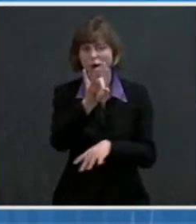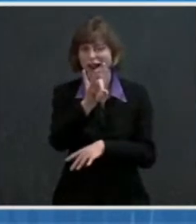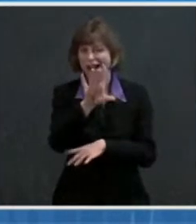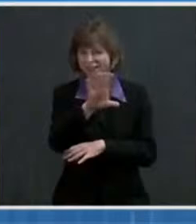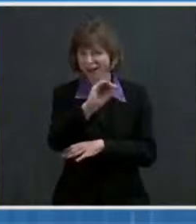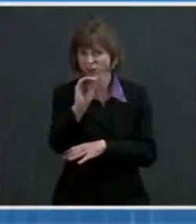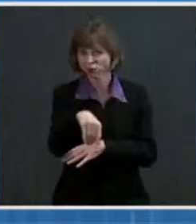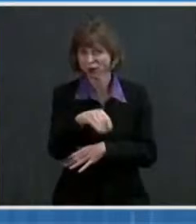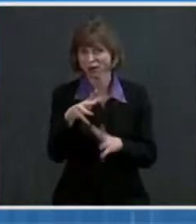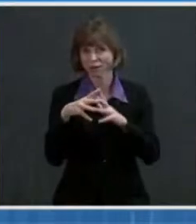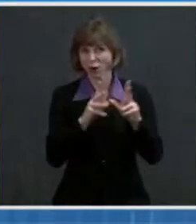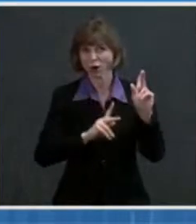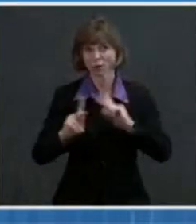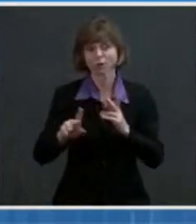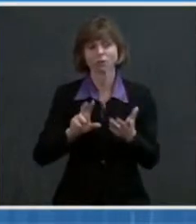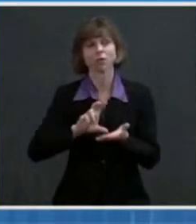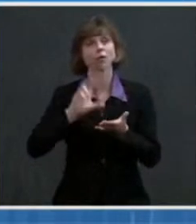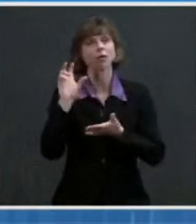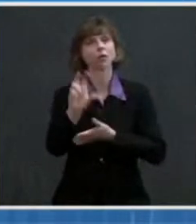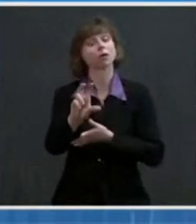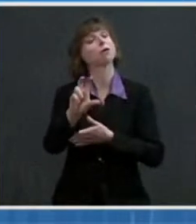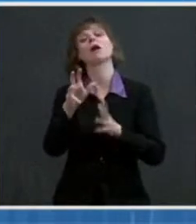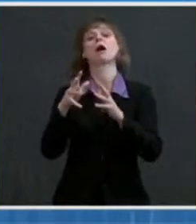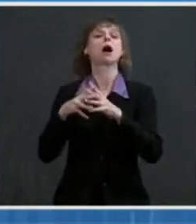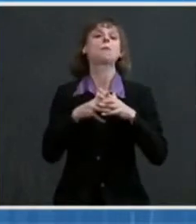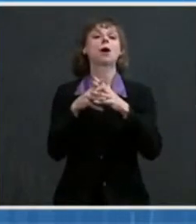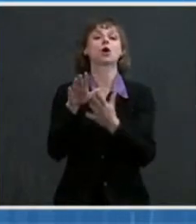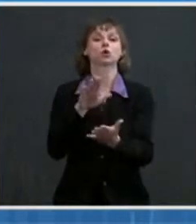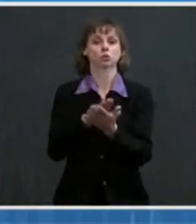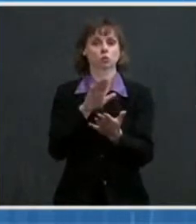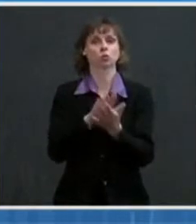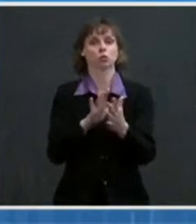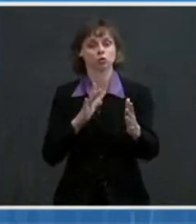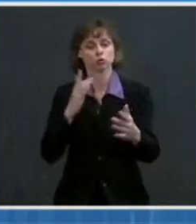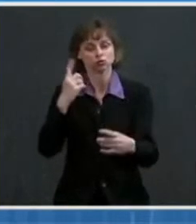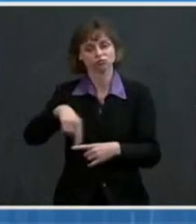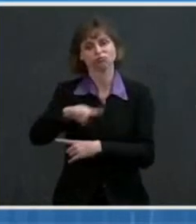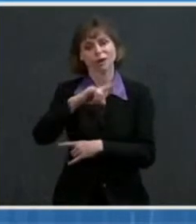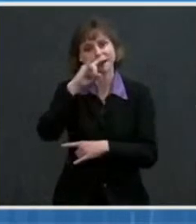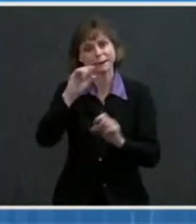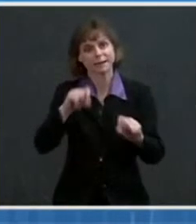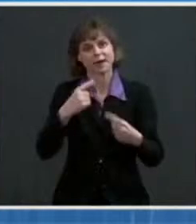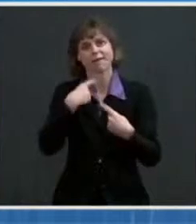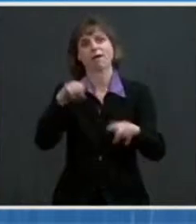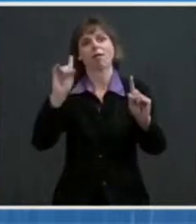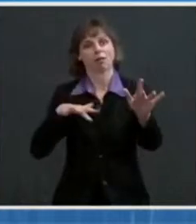OF 85% OF THE COUNTRY, FUND OUR SCHOOLS SO THEY CAN REOPEN